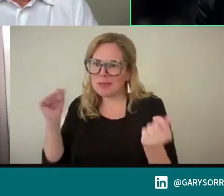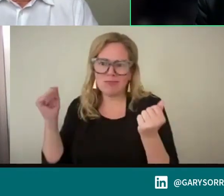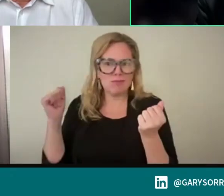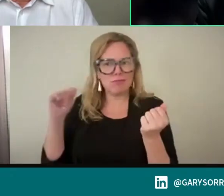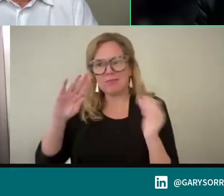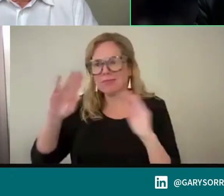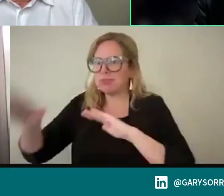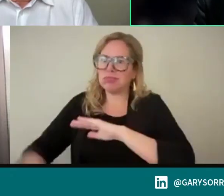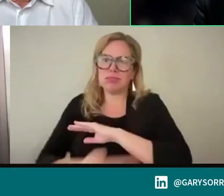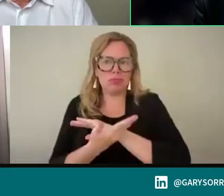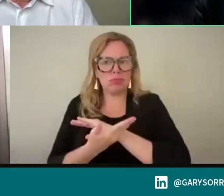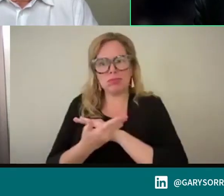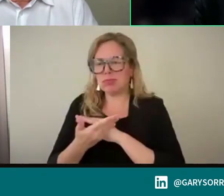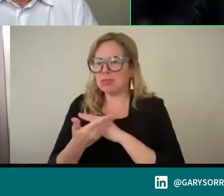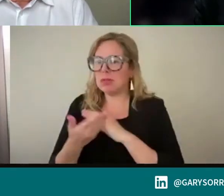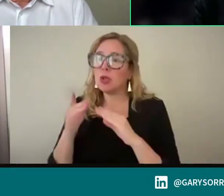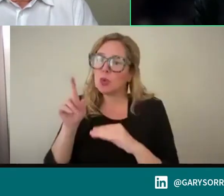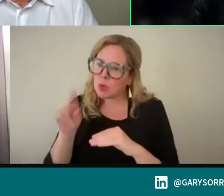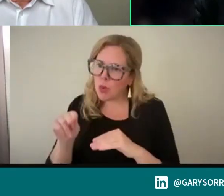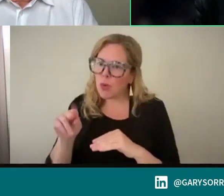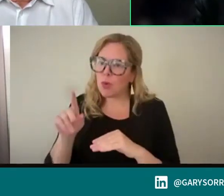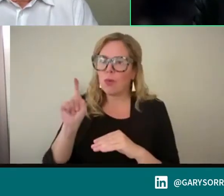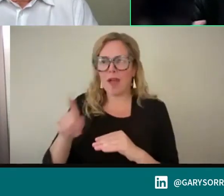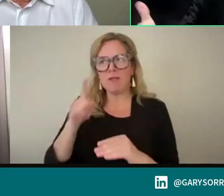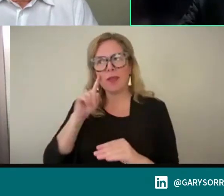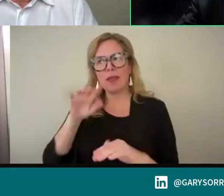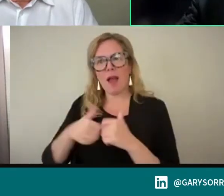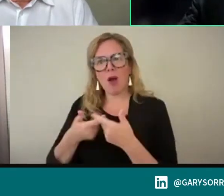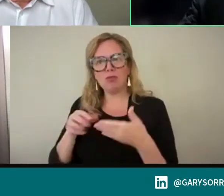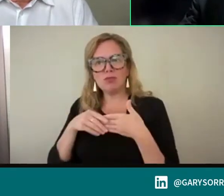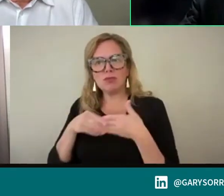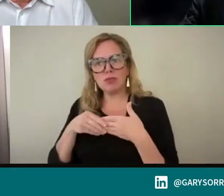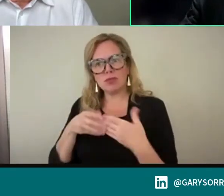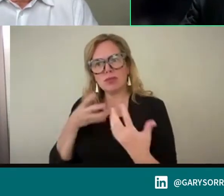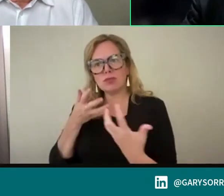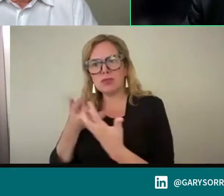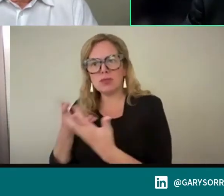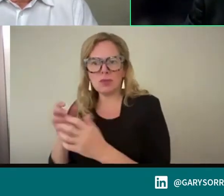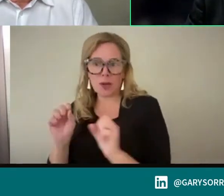we be more adaptable, and now changes can change based on any circumstance.